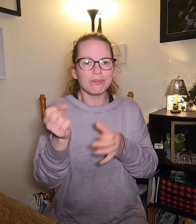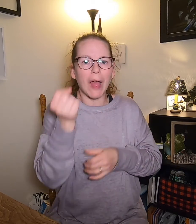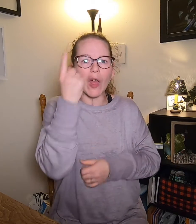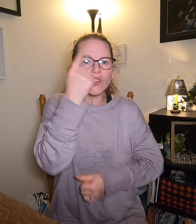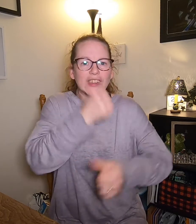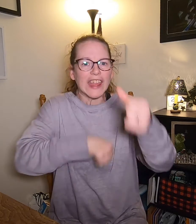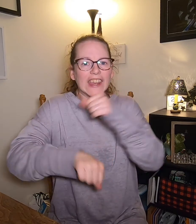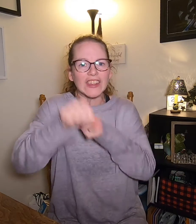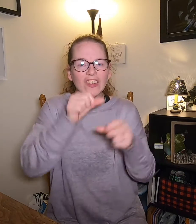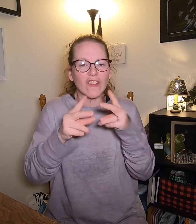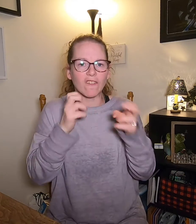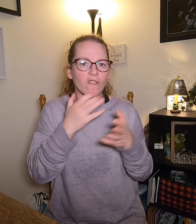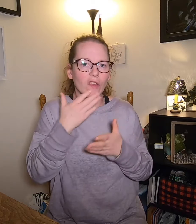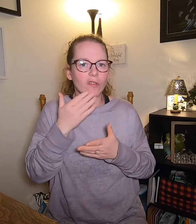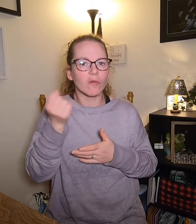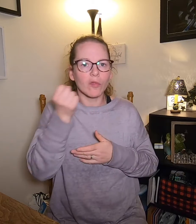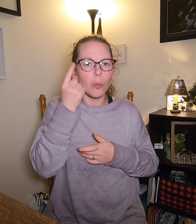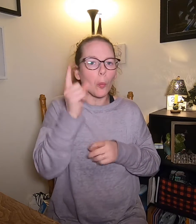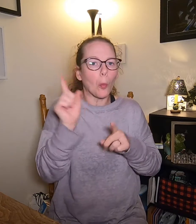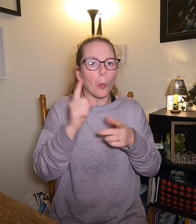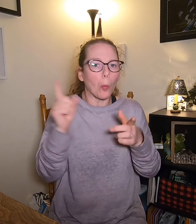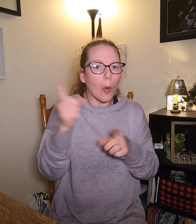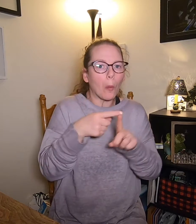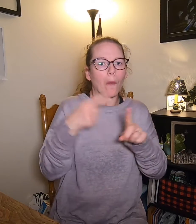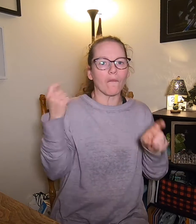and we understand each other.